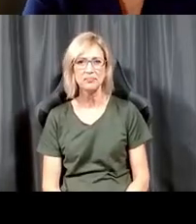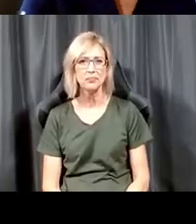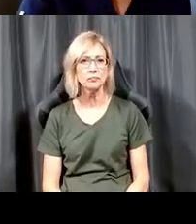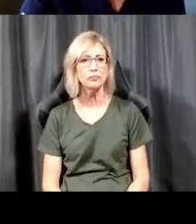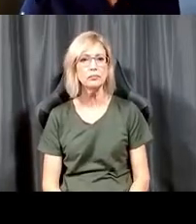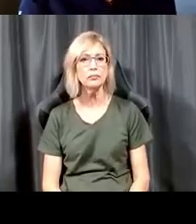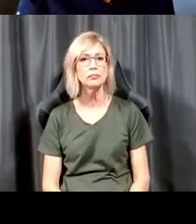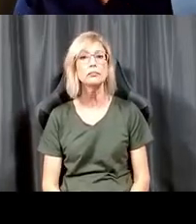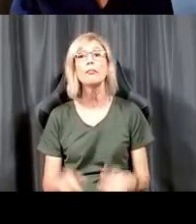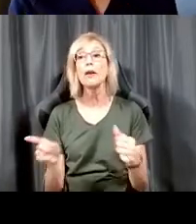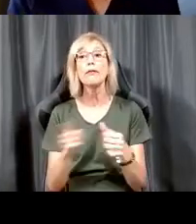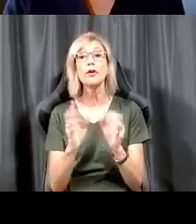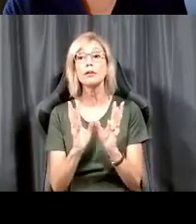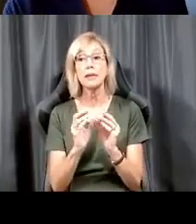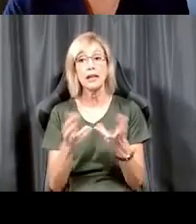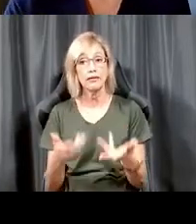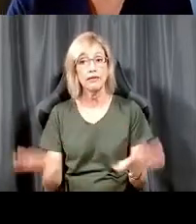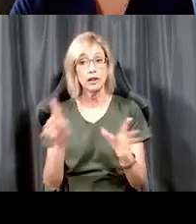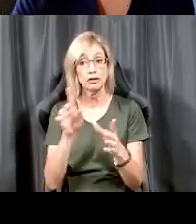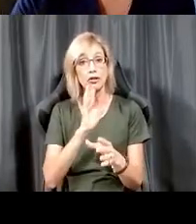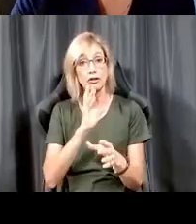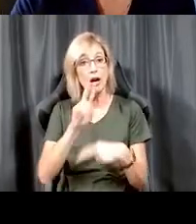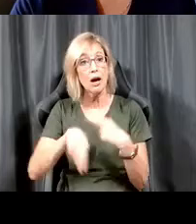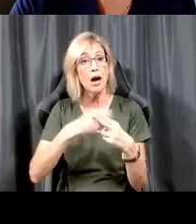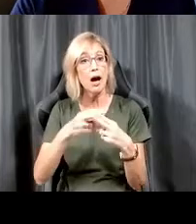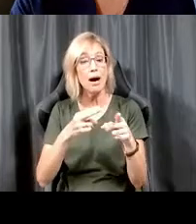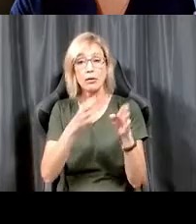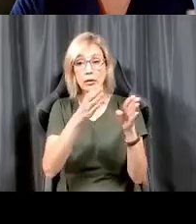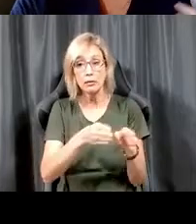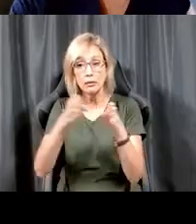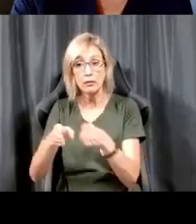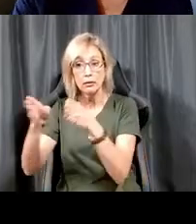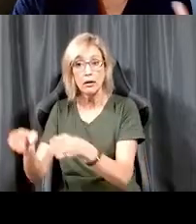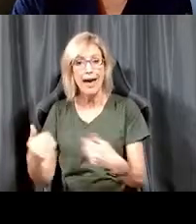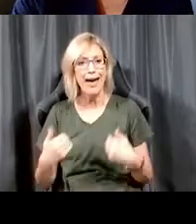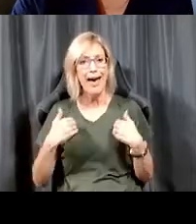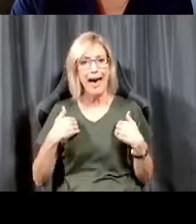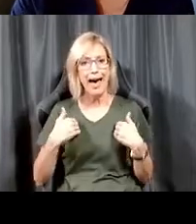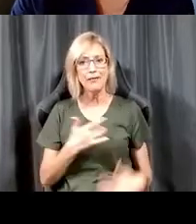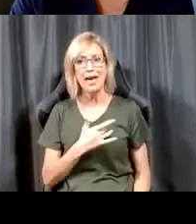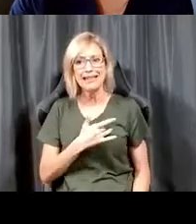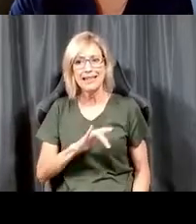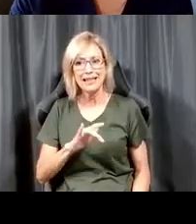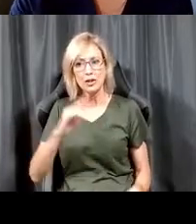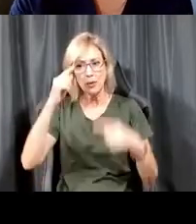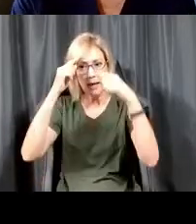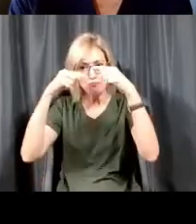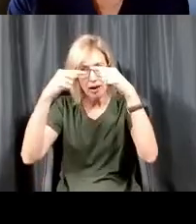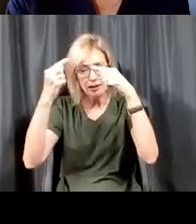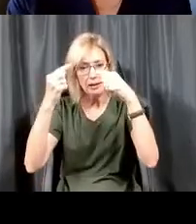In our first meeting. We talked specifically about individuals that have sensory processing struggles. Specific